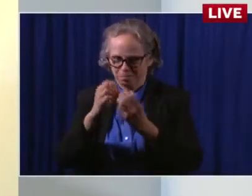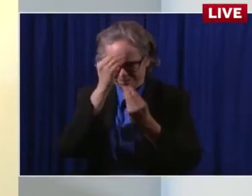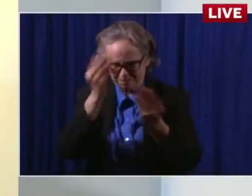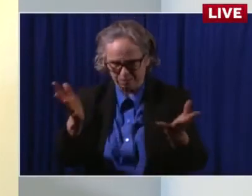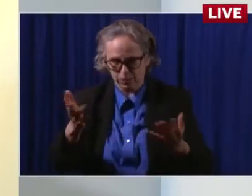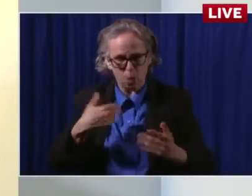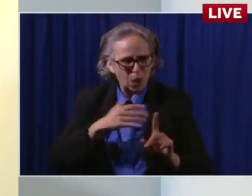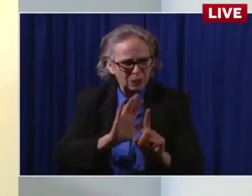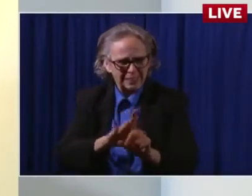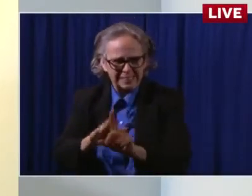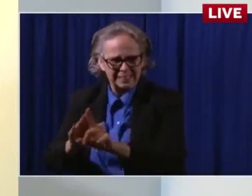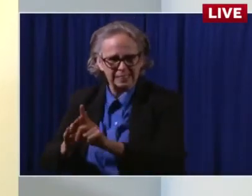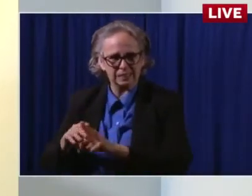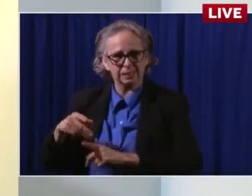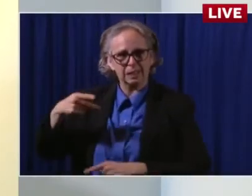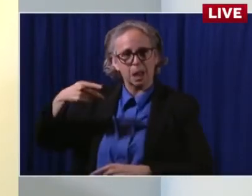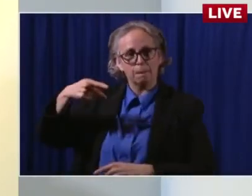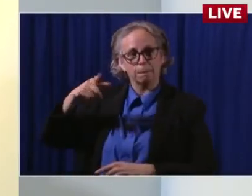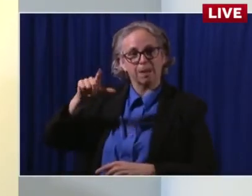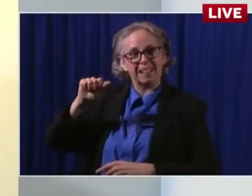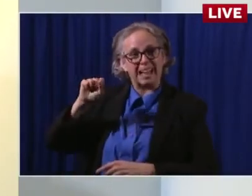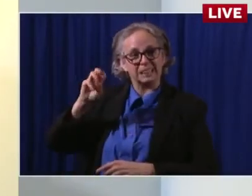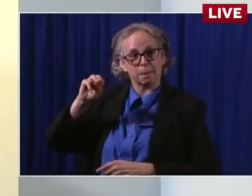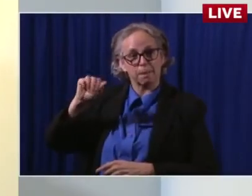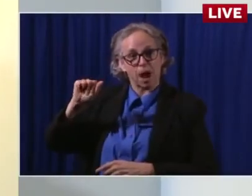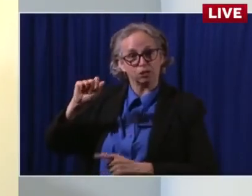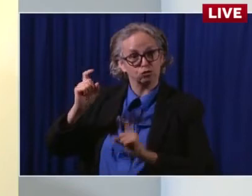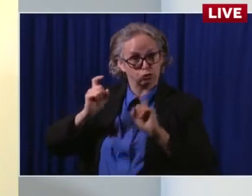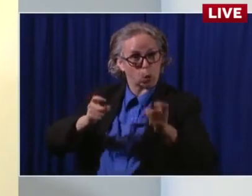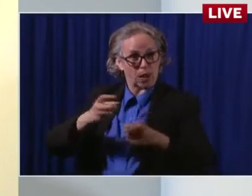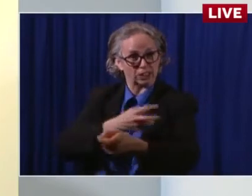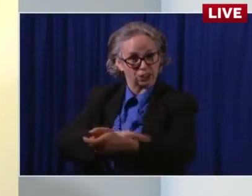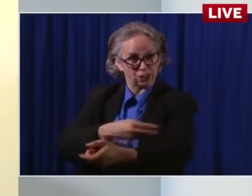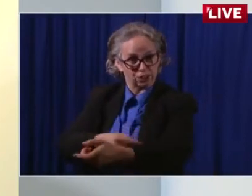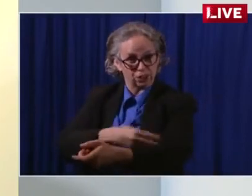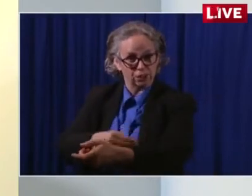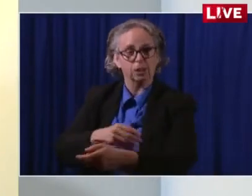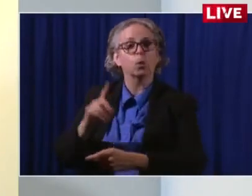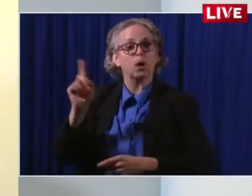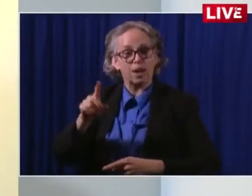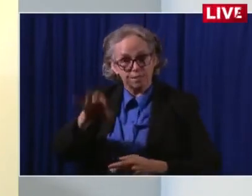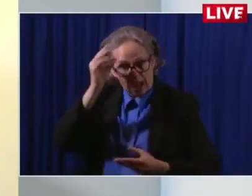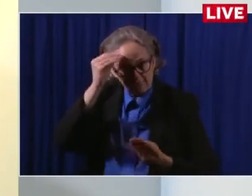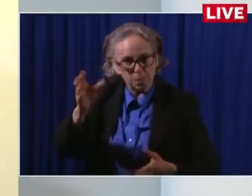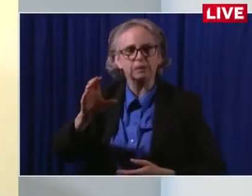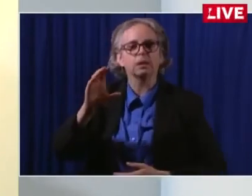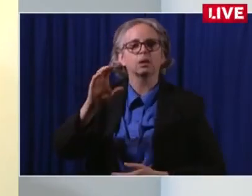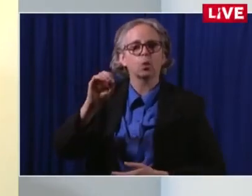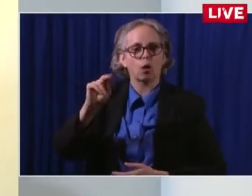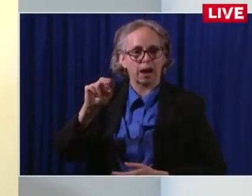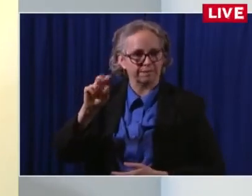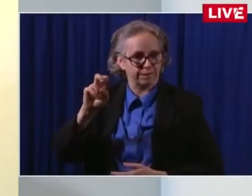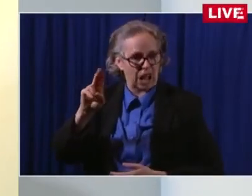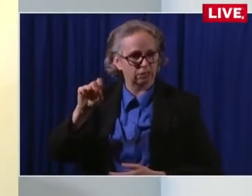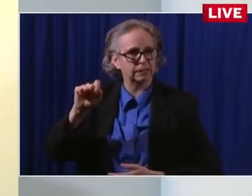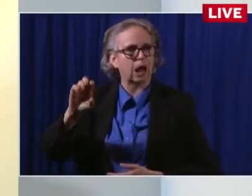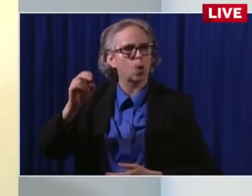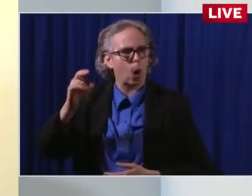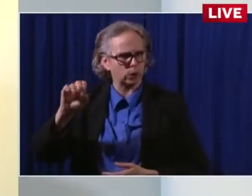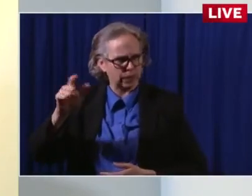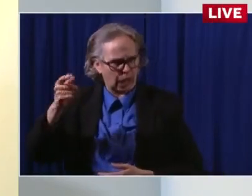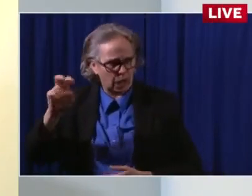THAT MAY ADD SOME GOOD NEWS ON THE MEDICAL FRONT, AND I WILL REMIND PEOPLE ABOUT PLASMA DONATION.